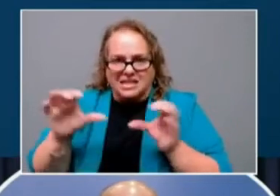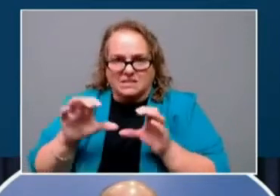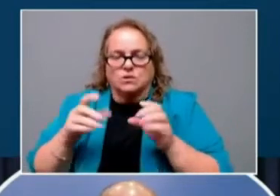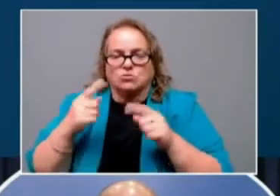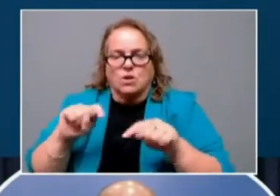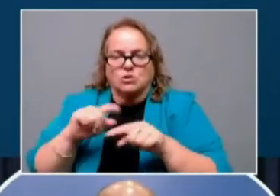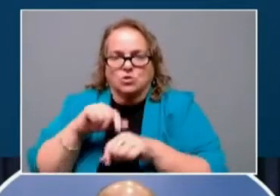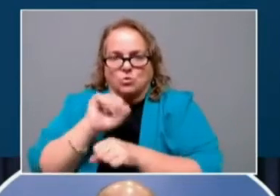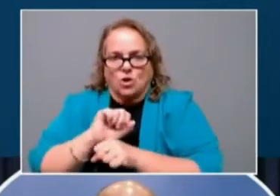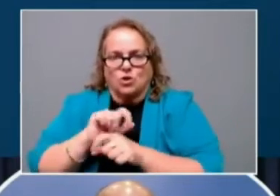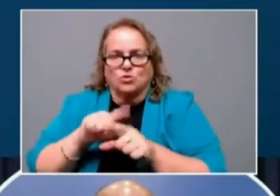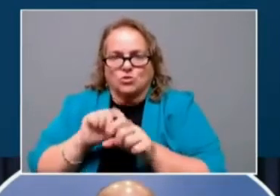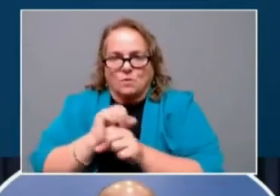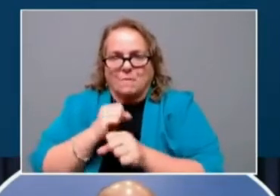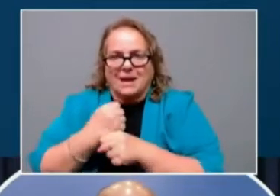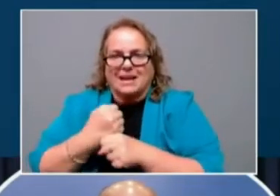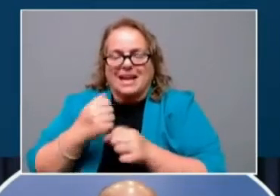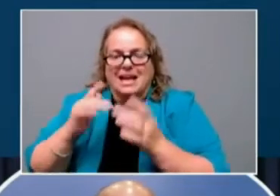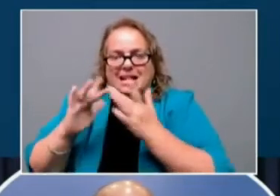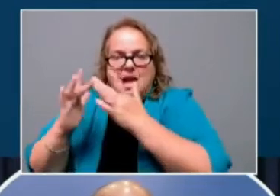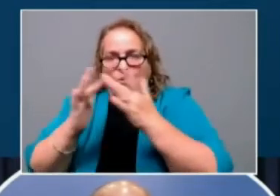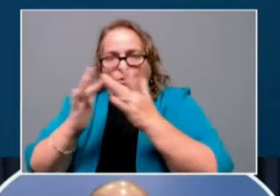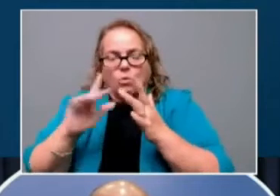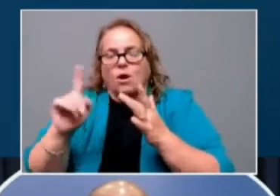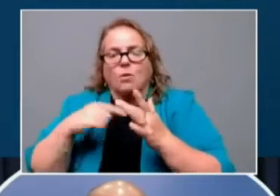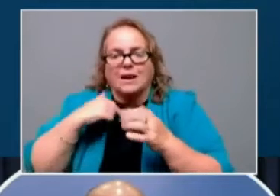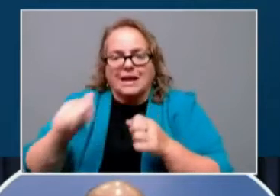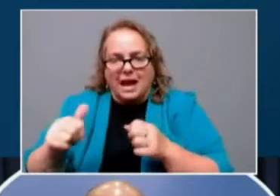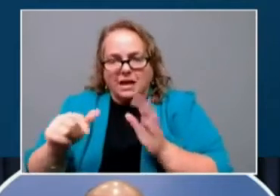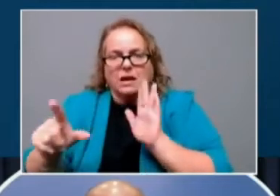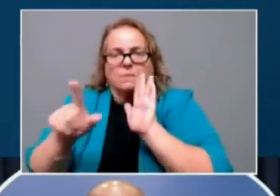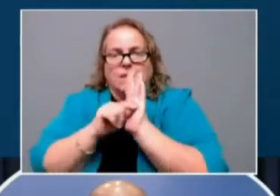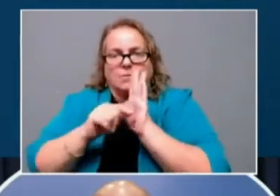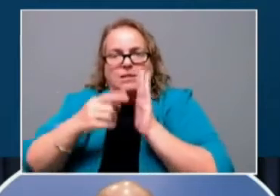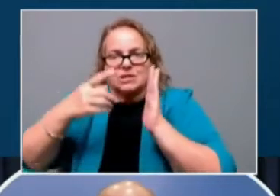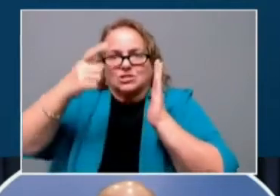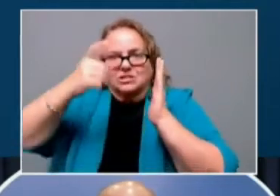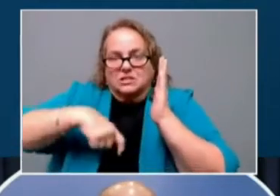publish sites that have agreed to allow us to do so into then invest in and